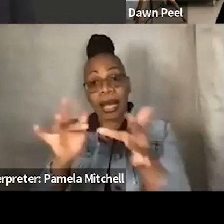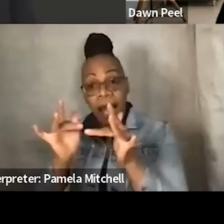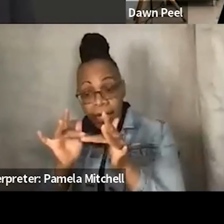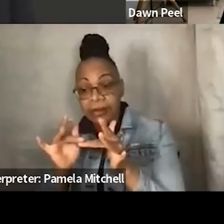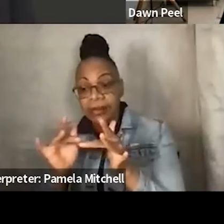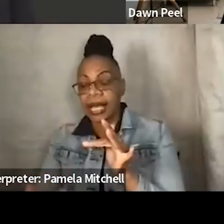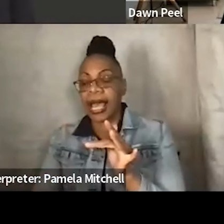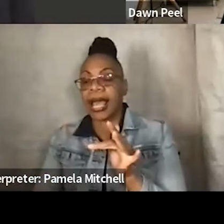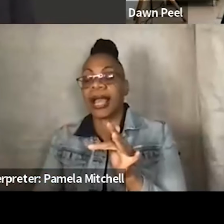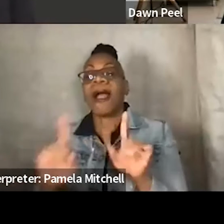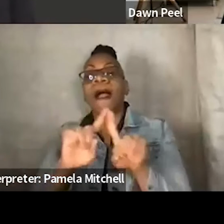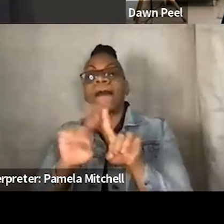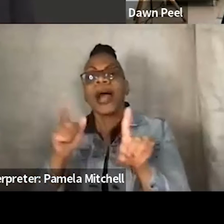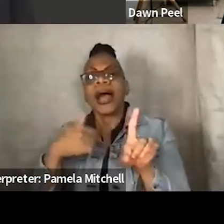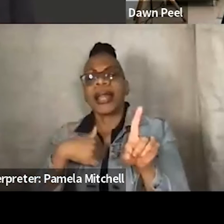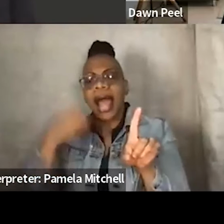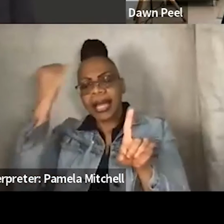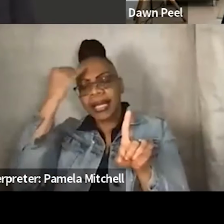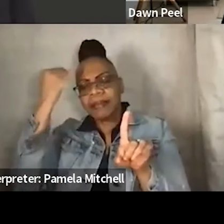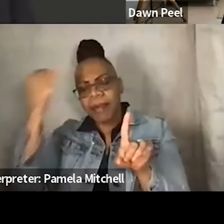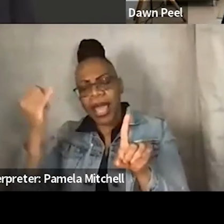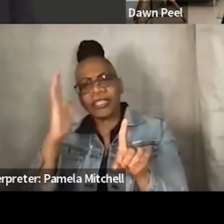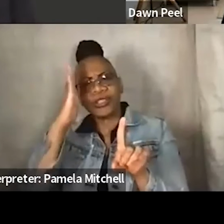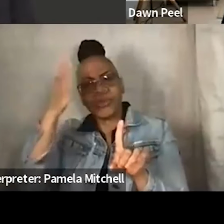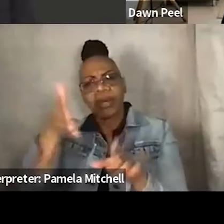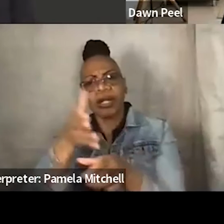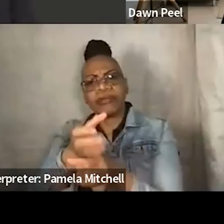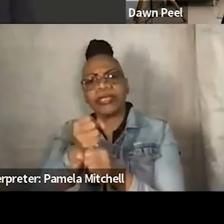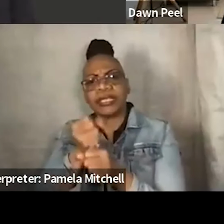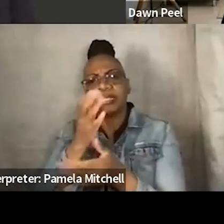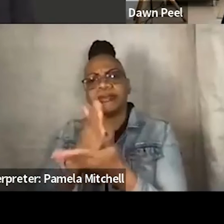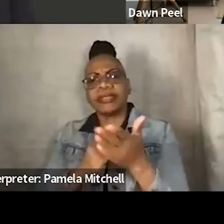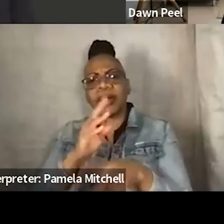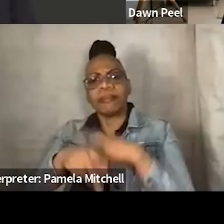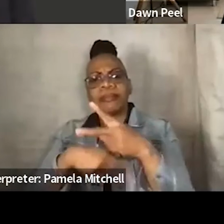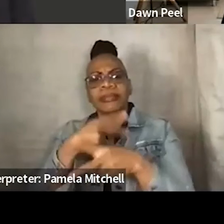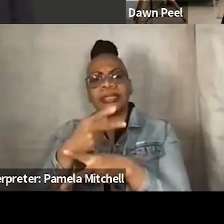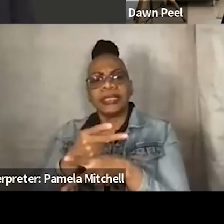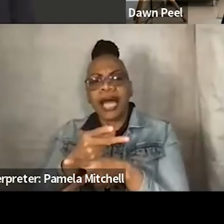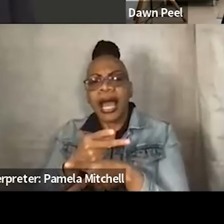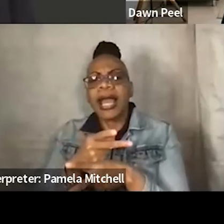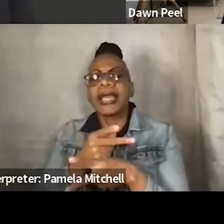But I would imagine that you could get some direction from the 988 call center.